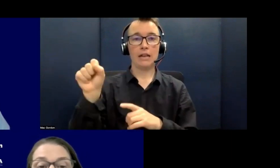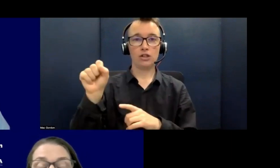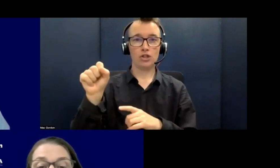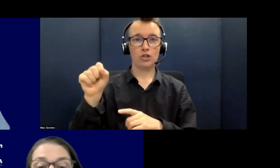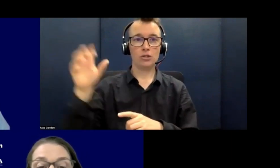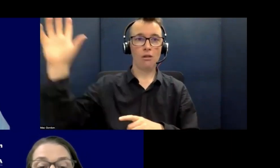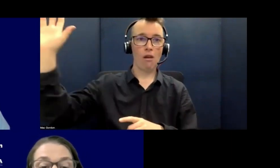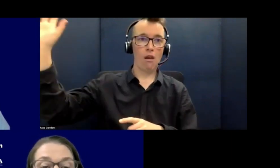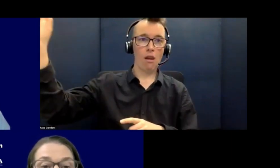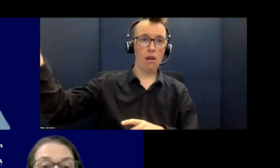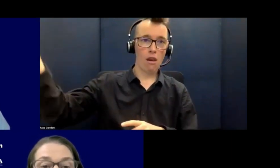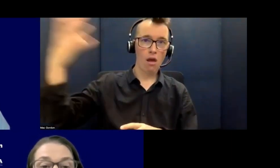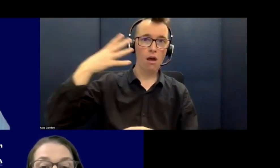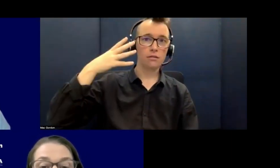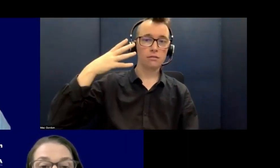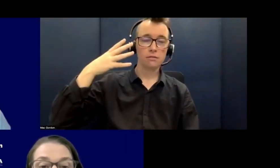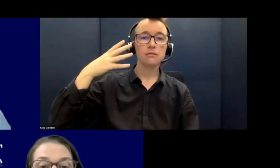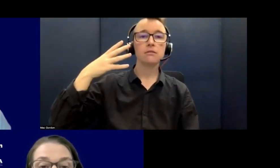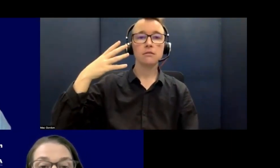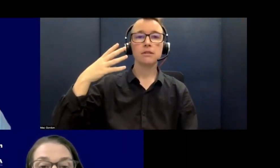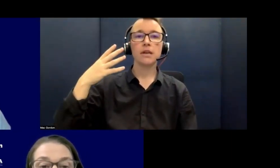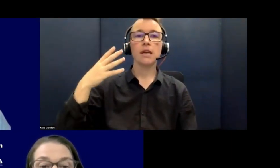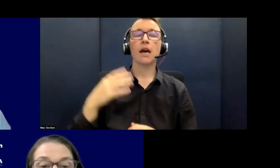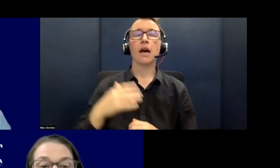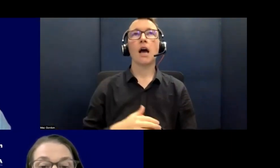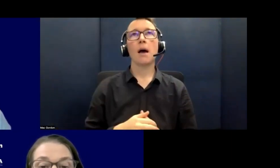is essentially... What i would do is essentially kind of a